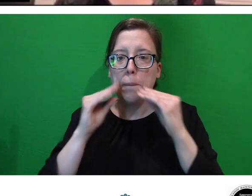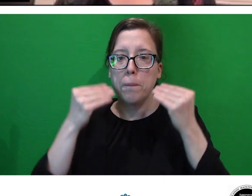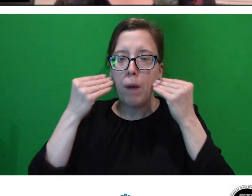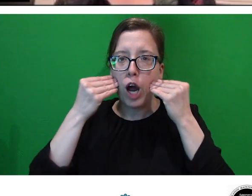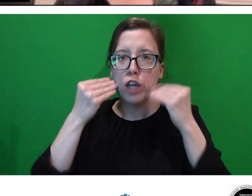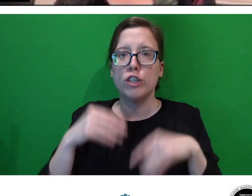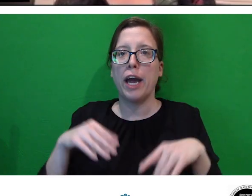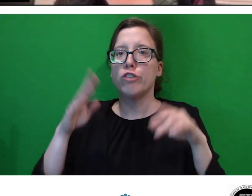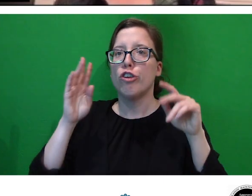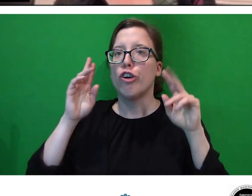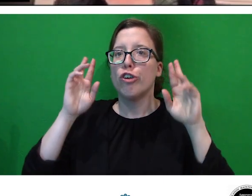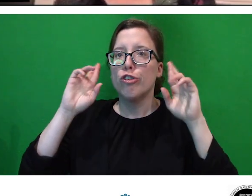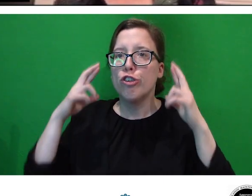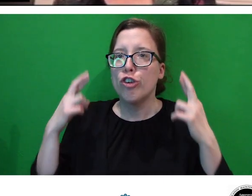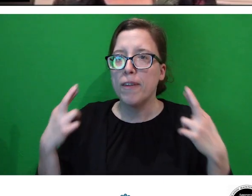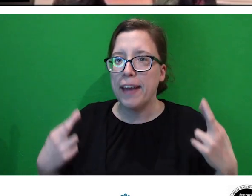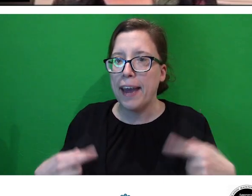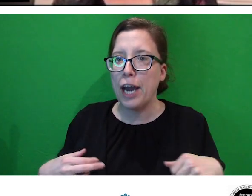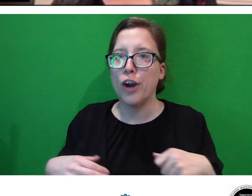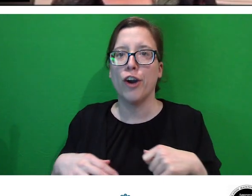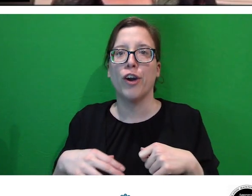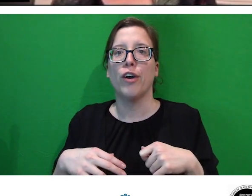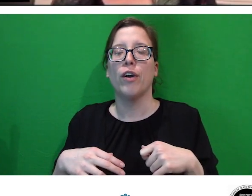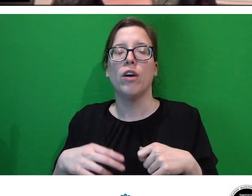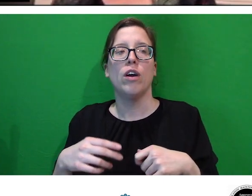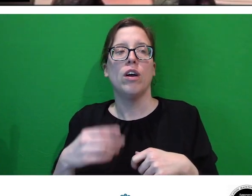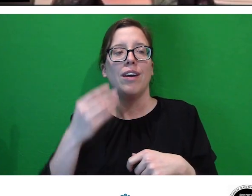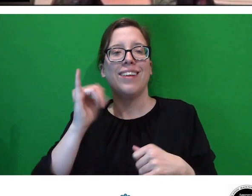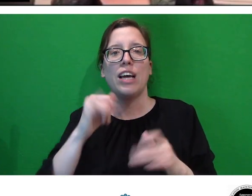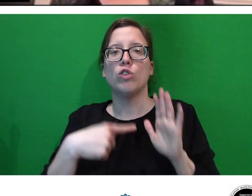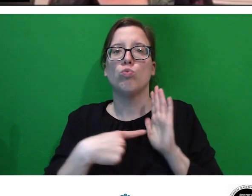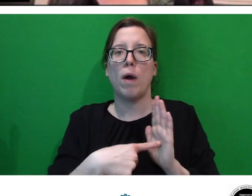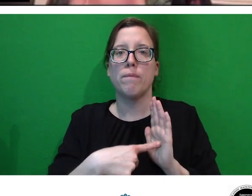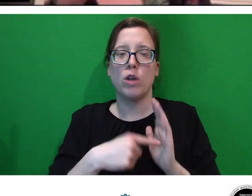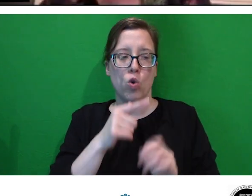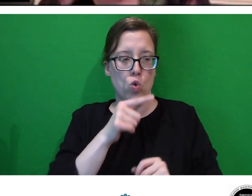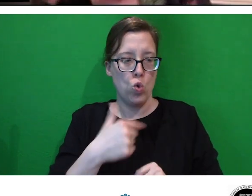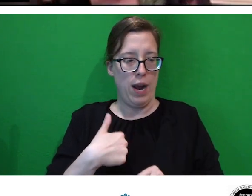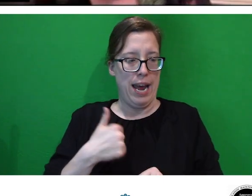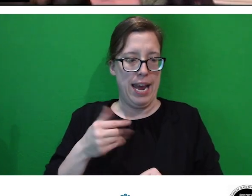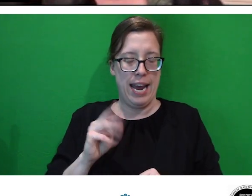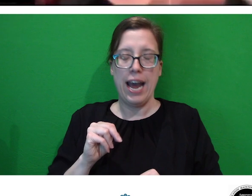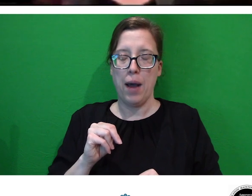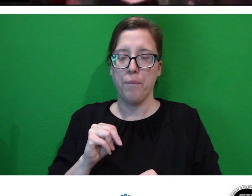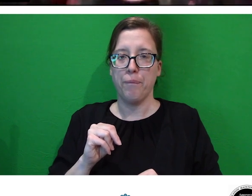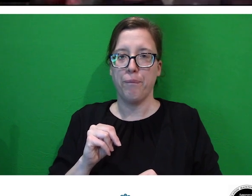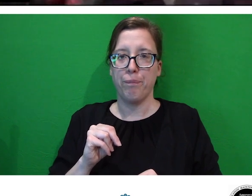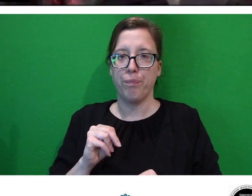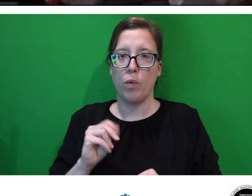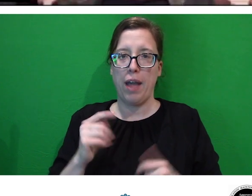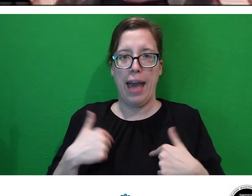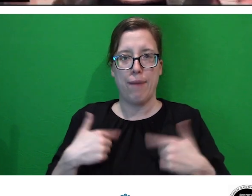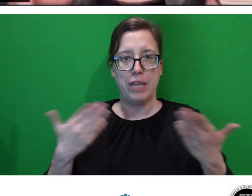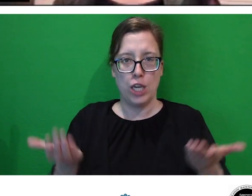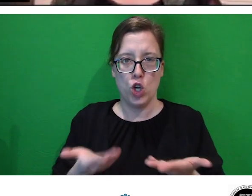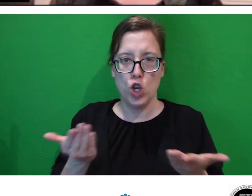as a personal identifier, some aspect you add to your person or a mustache or your long curly hair.